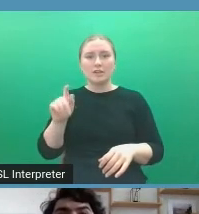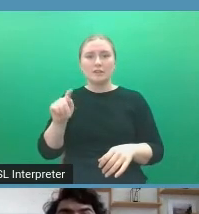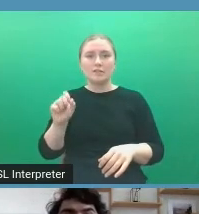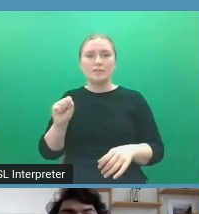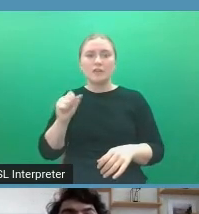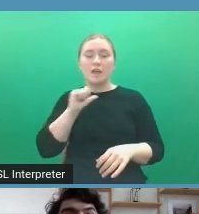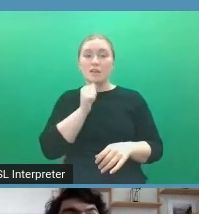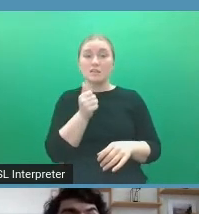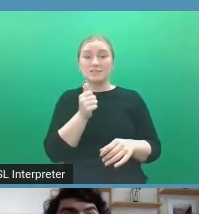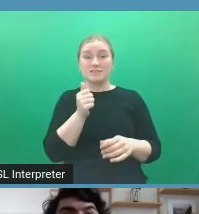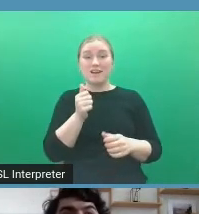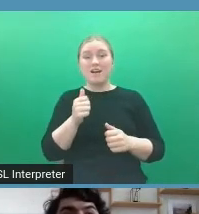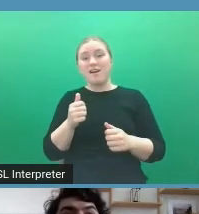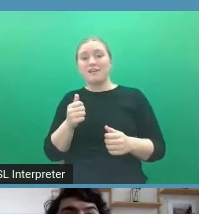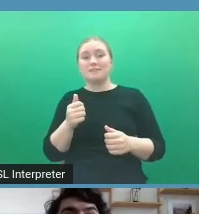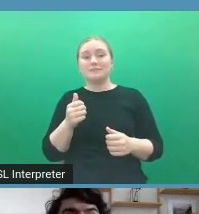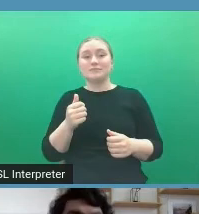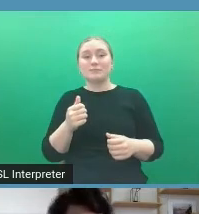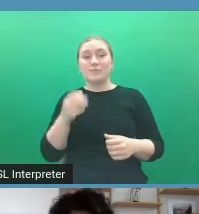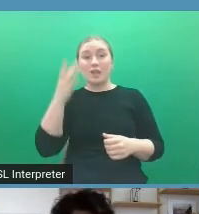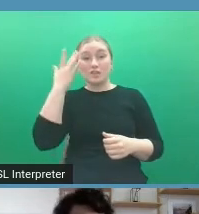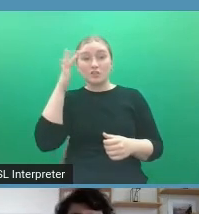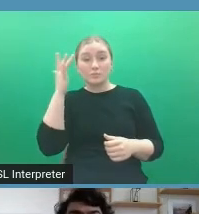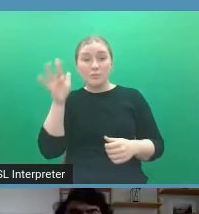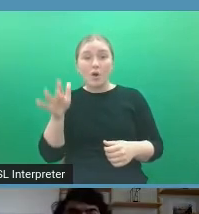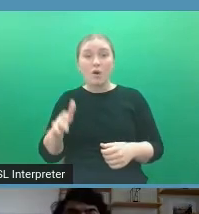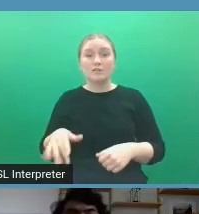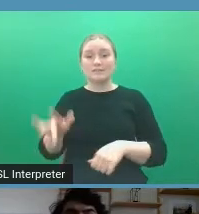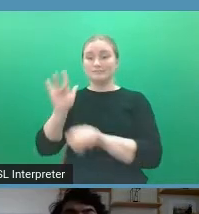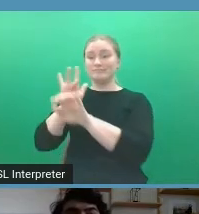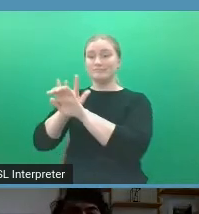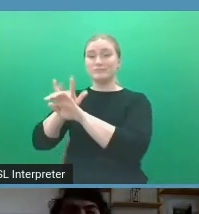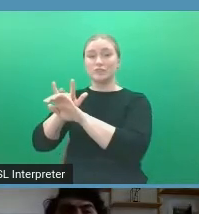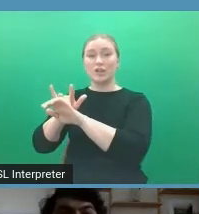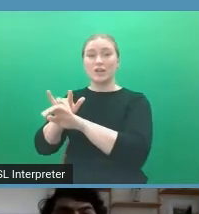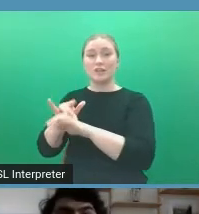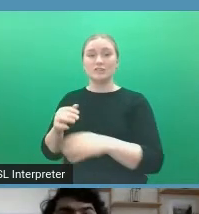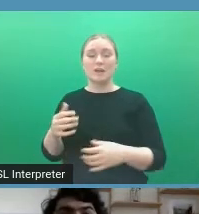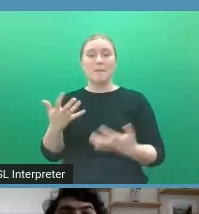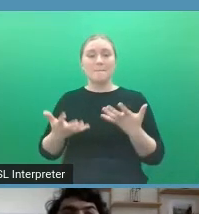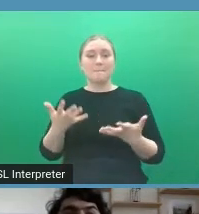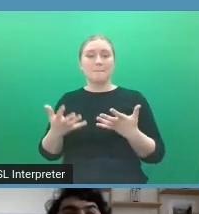exterior of this historic house, but we've got the tiles right here that could be touched and can act